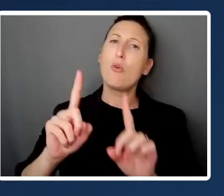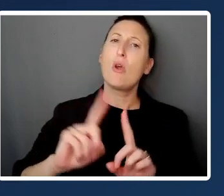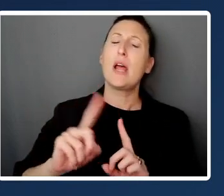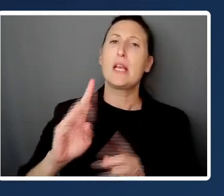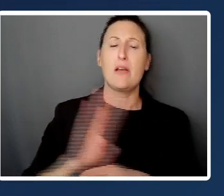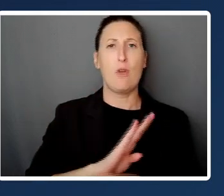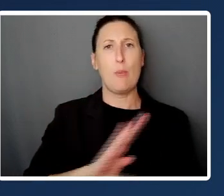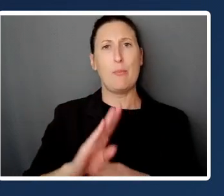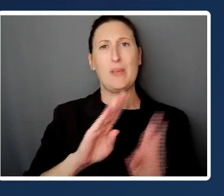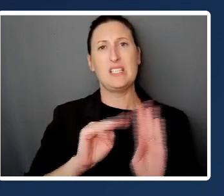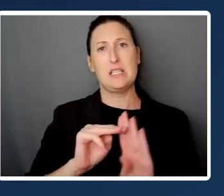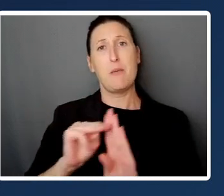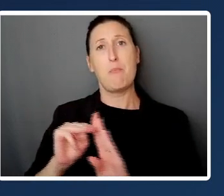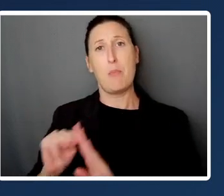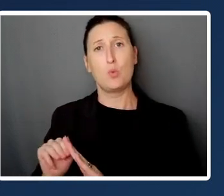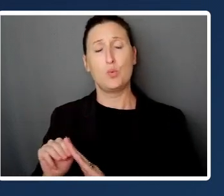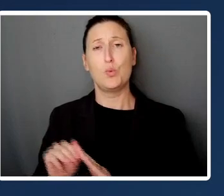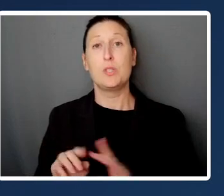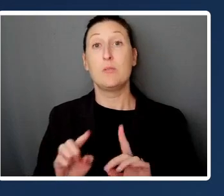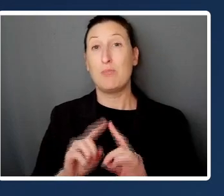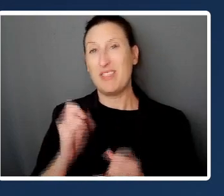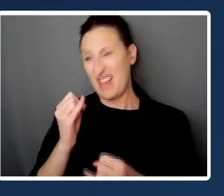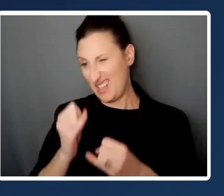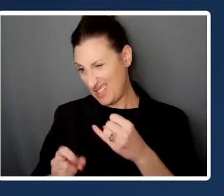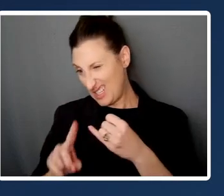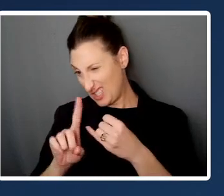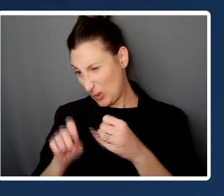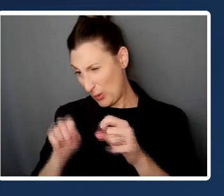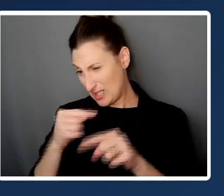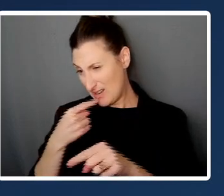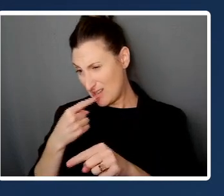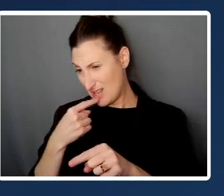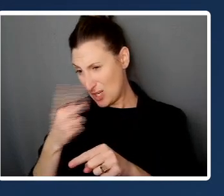But I'm looking at that last question there about did you see the difference between urban and rural